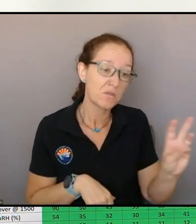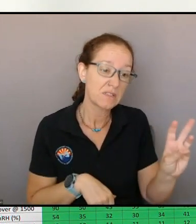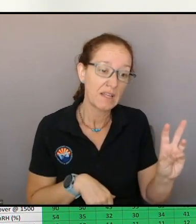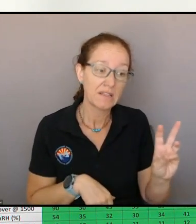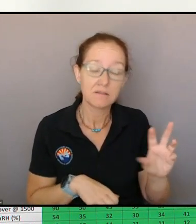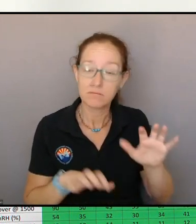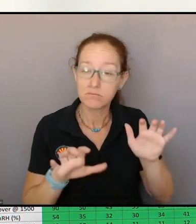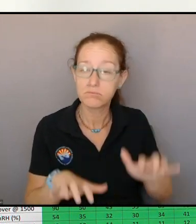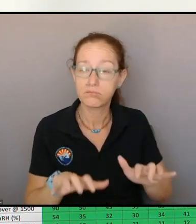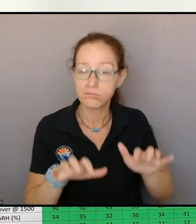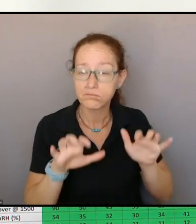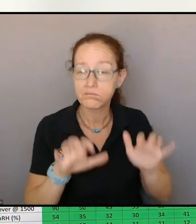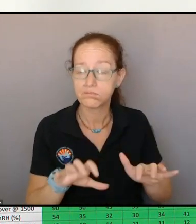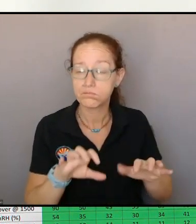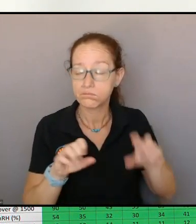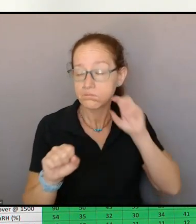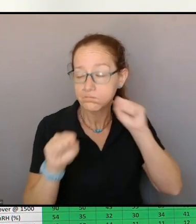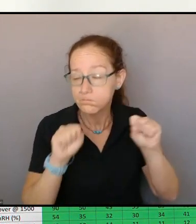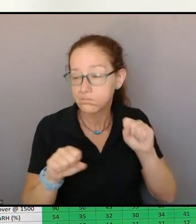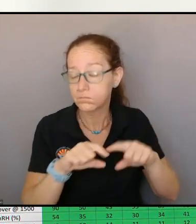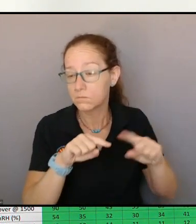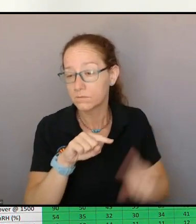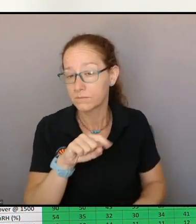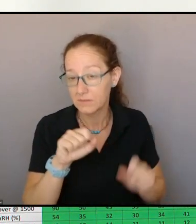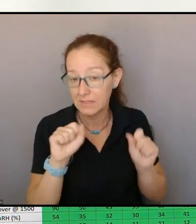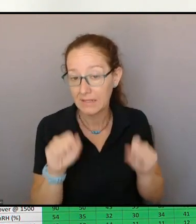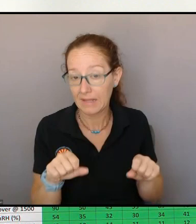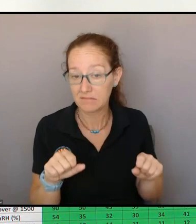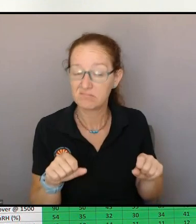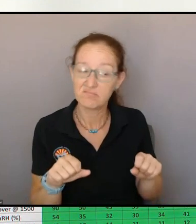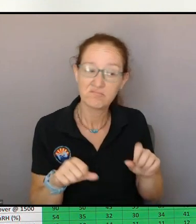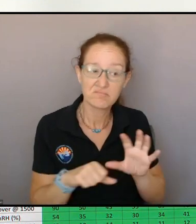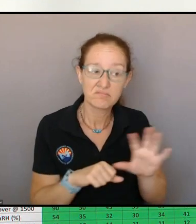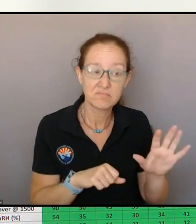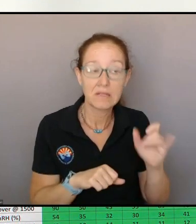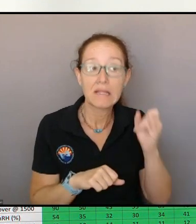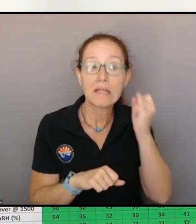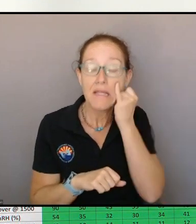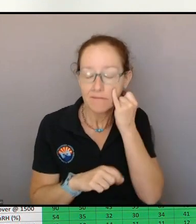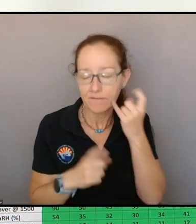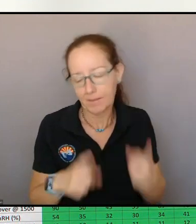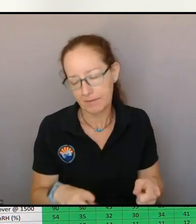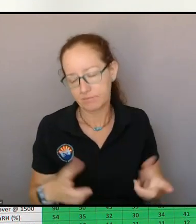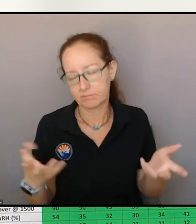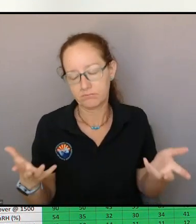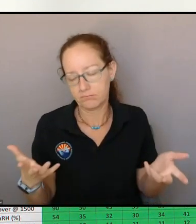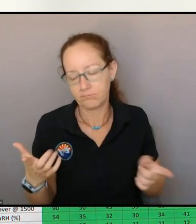probably the best potential this afternoon. IF that does happen. So not a guaranteed thing. But of course